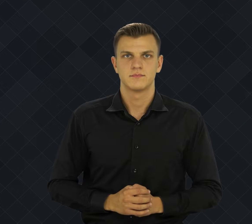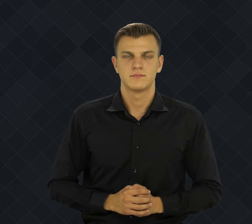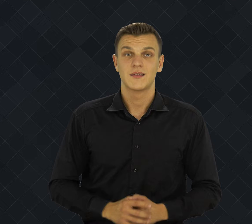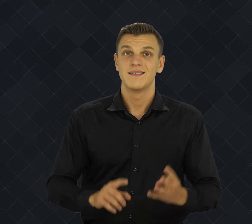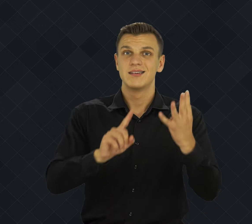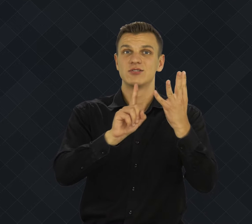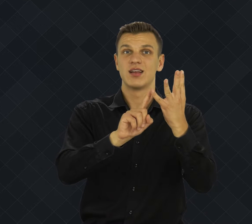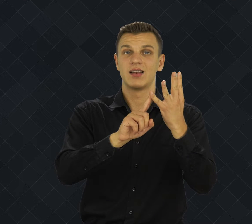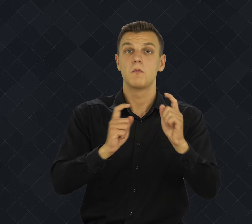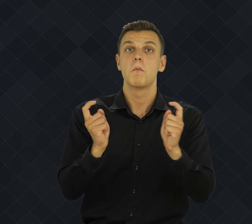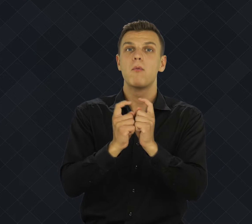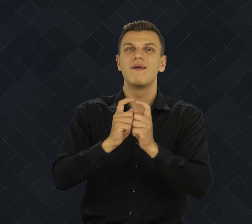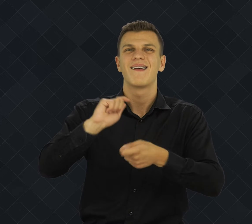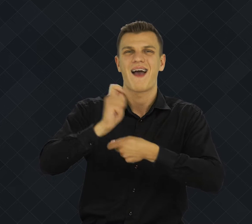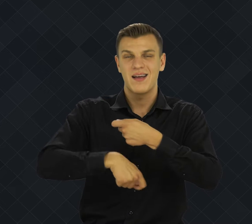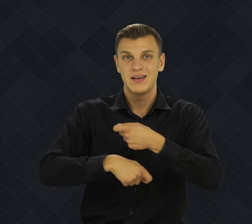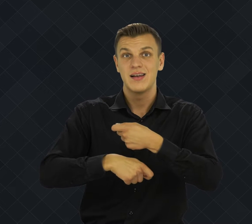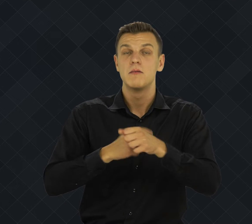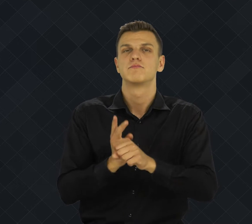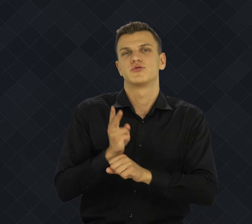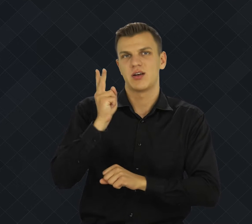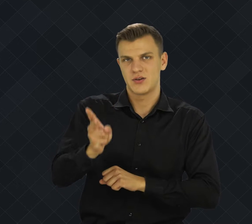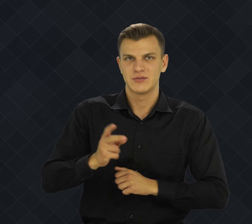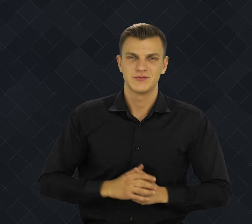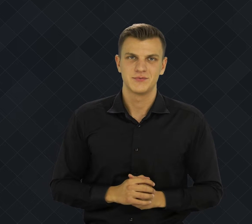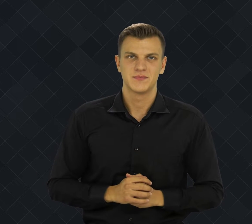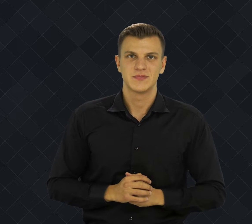For exceeding the allowed number of number of points.